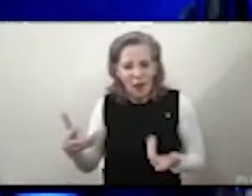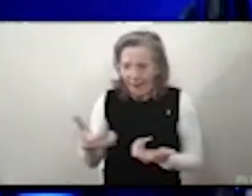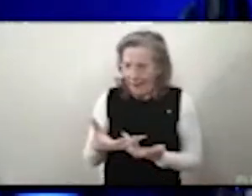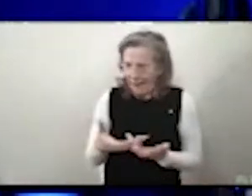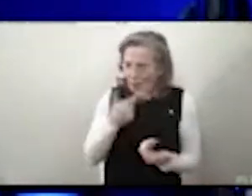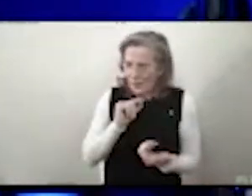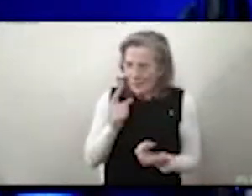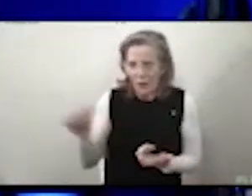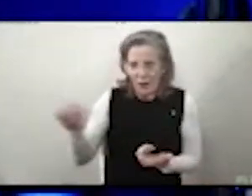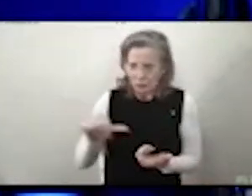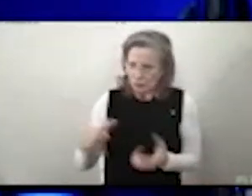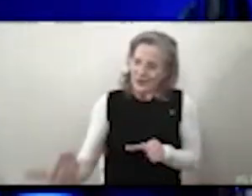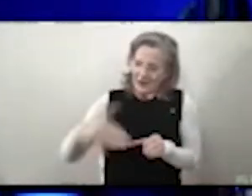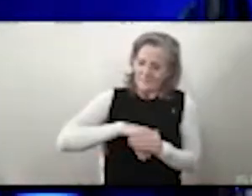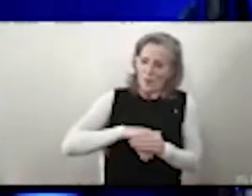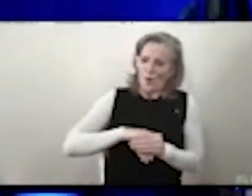of public policy and public services.